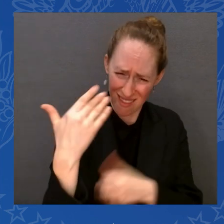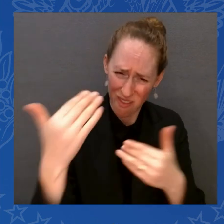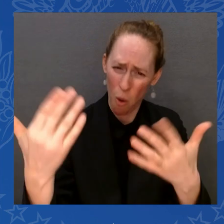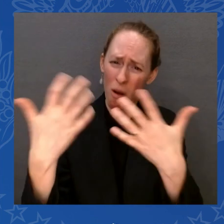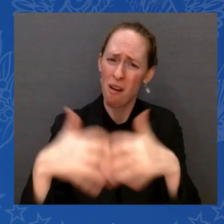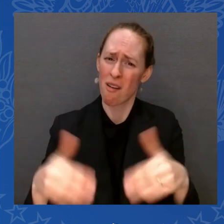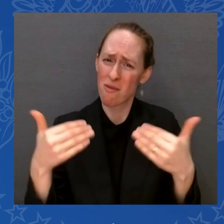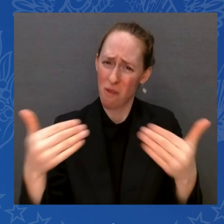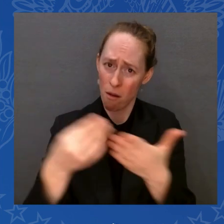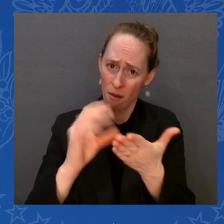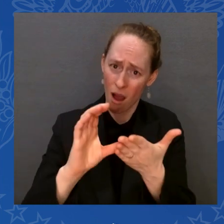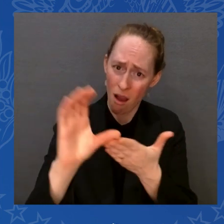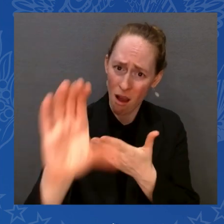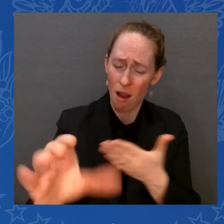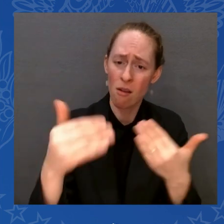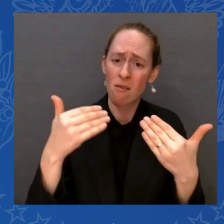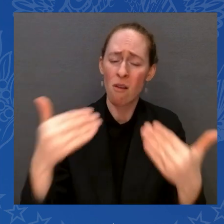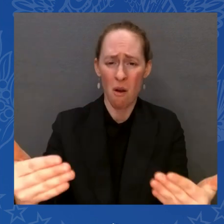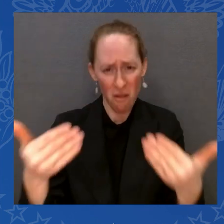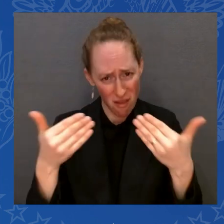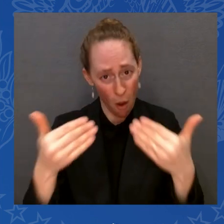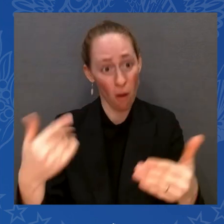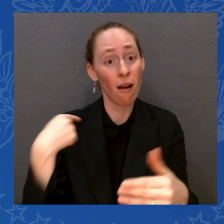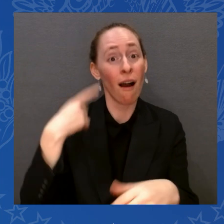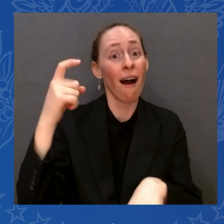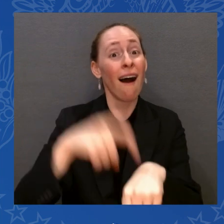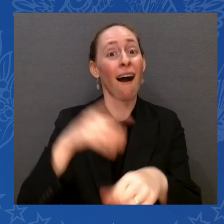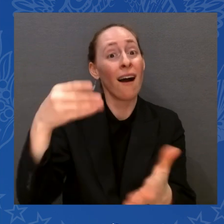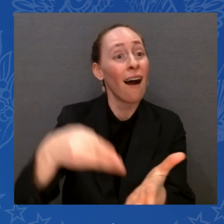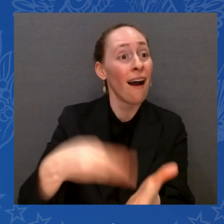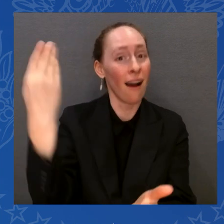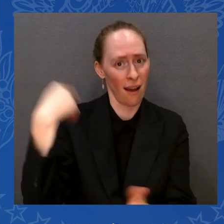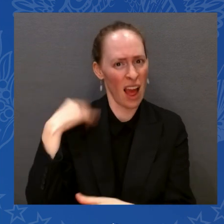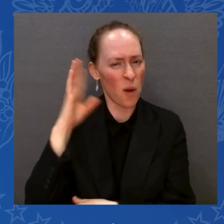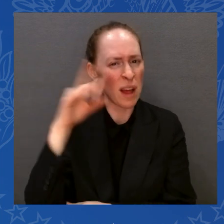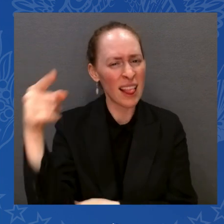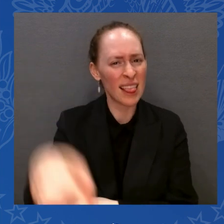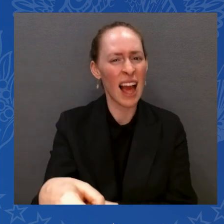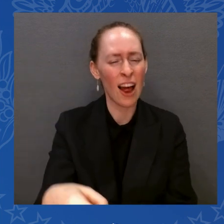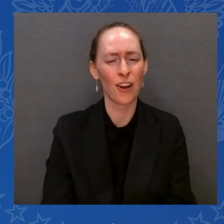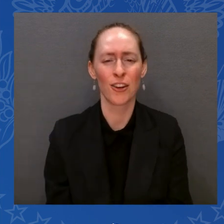You know. But really. I'm President for all of America.